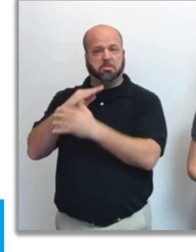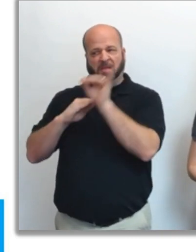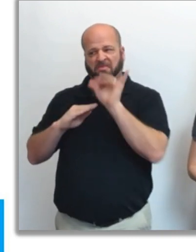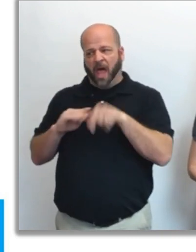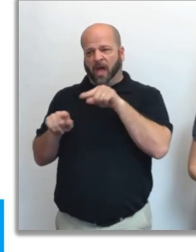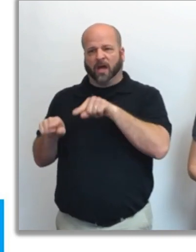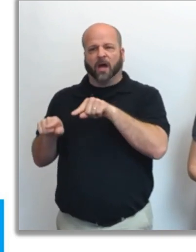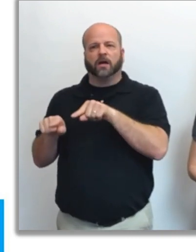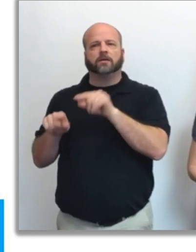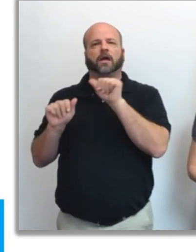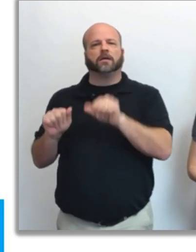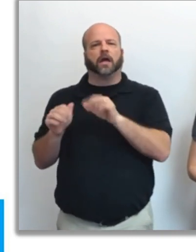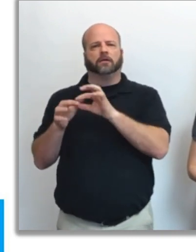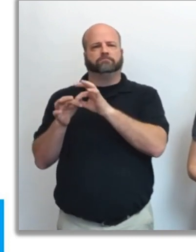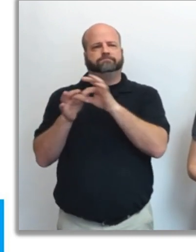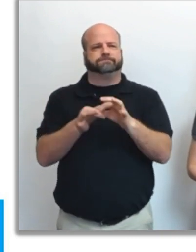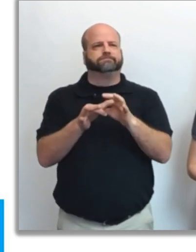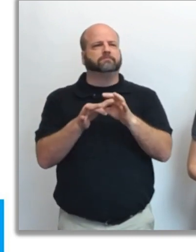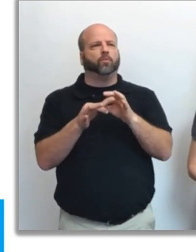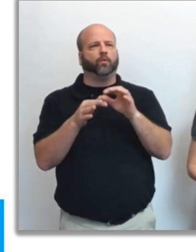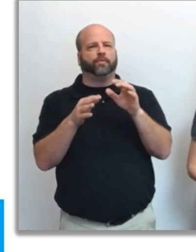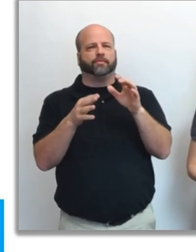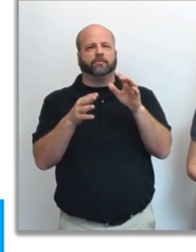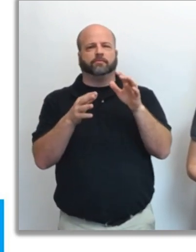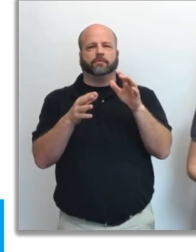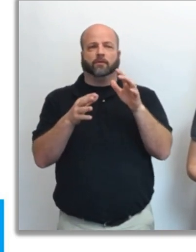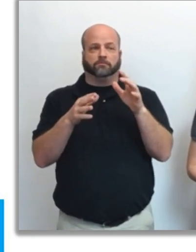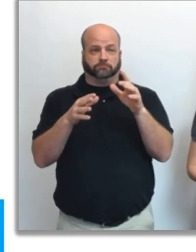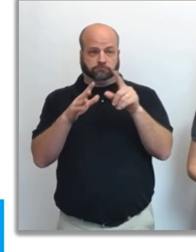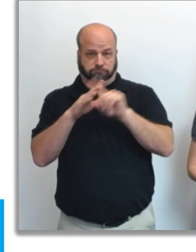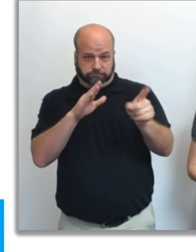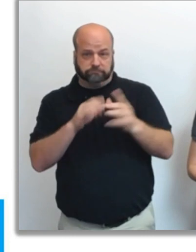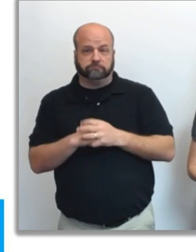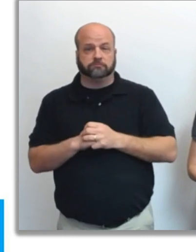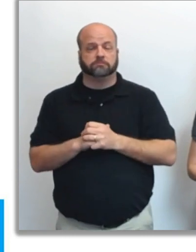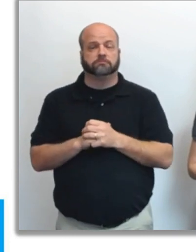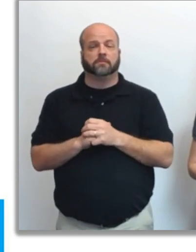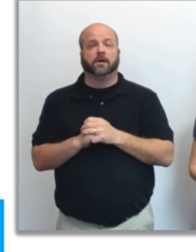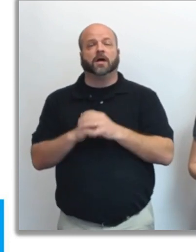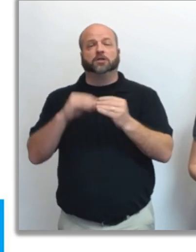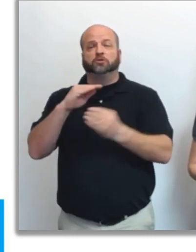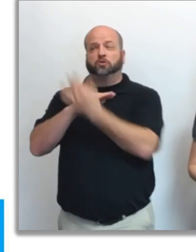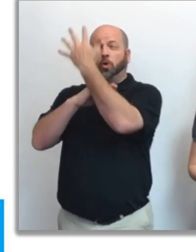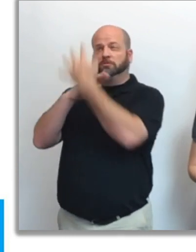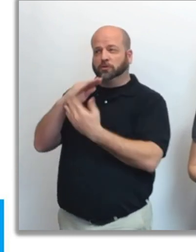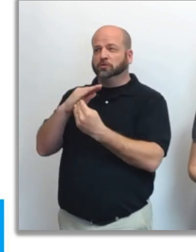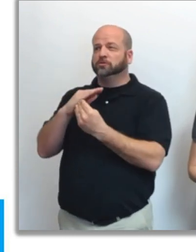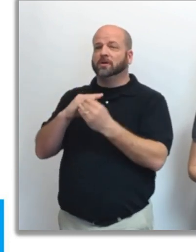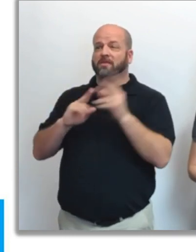regardless of wind speed. Storm surge is what officials use to determine who needs to evacuate.